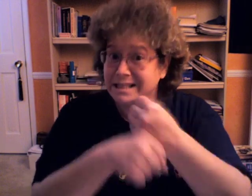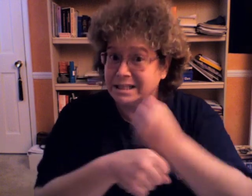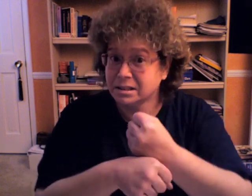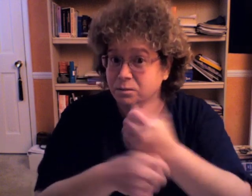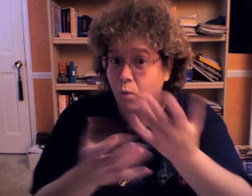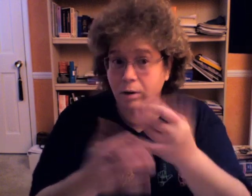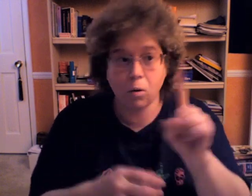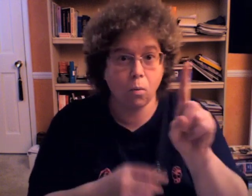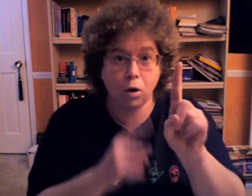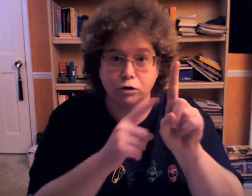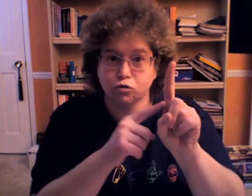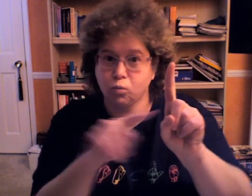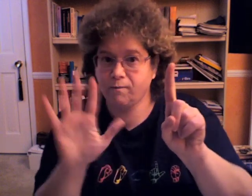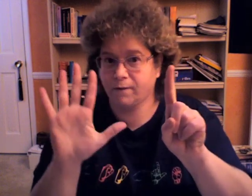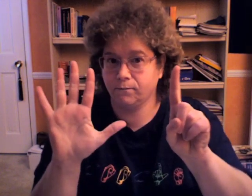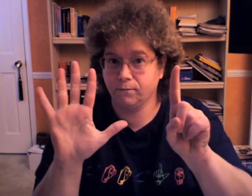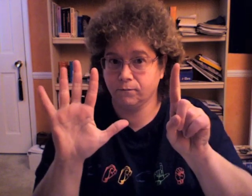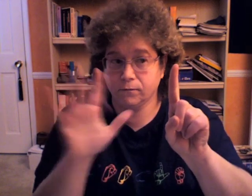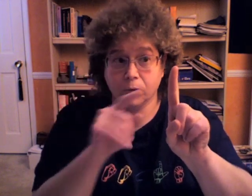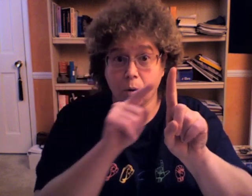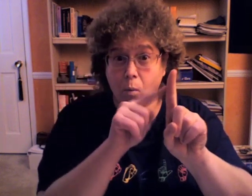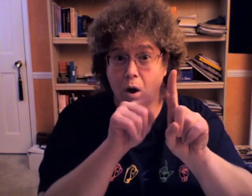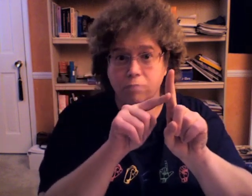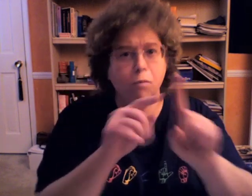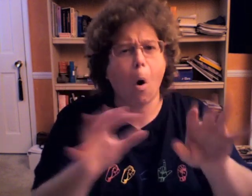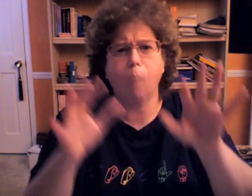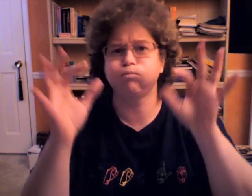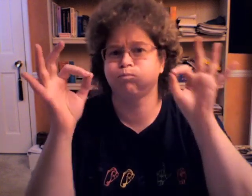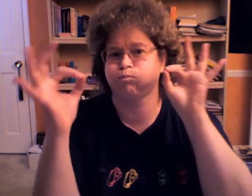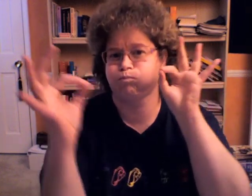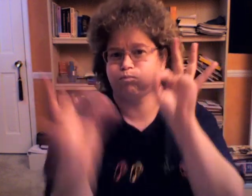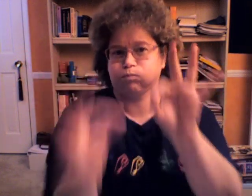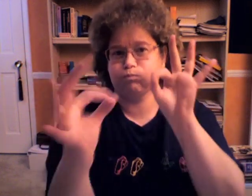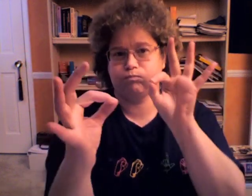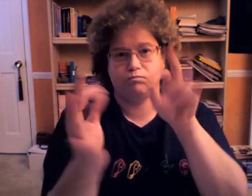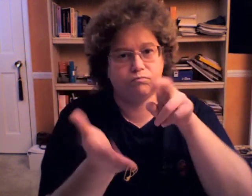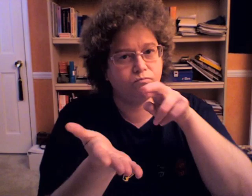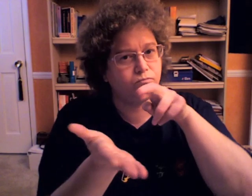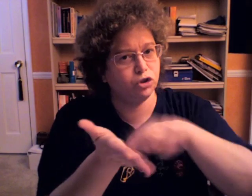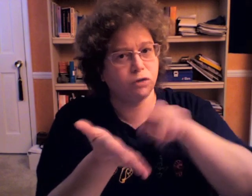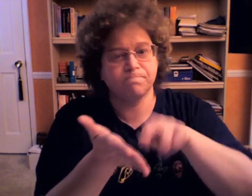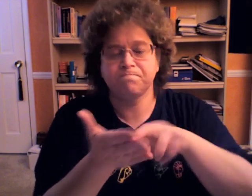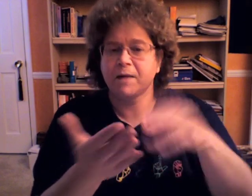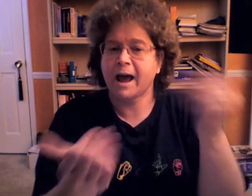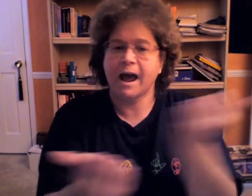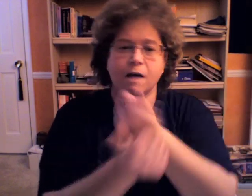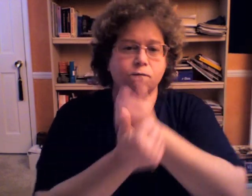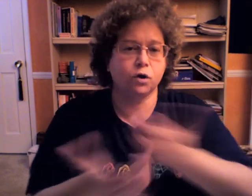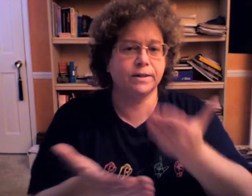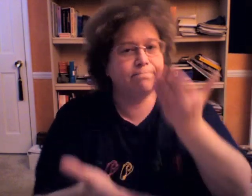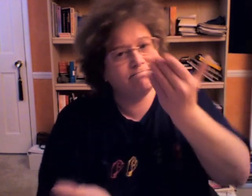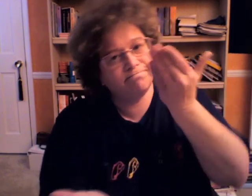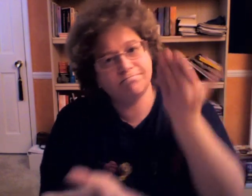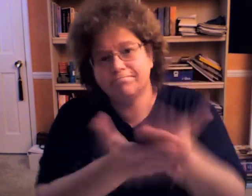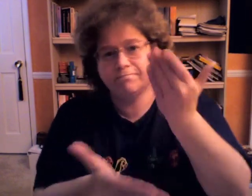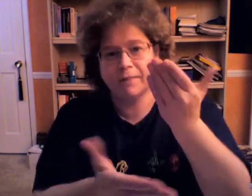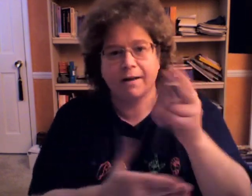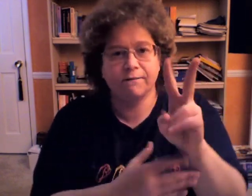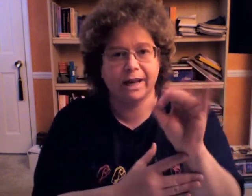For example, 1-5 with "1" being "excellent". "Excellent" means high quality research methods were used and plenty of evidence